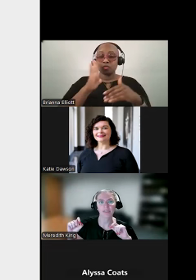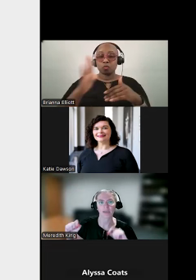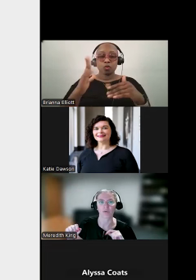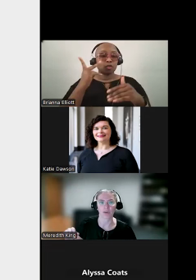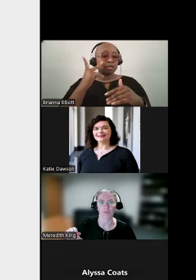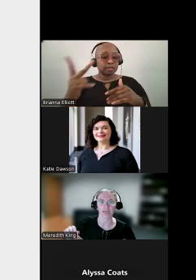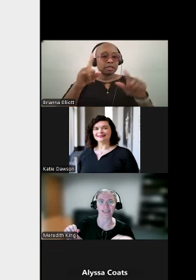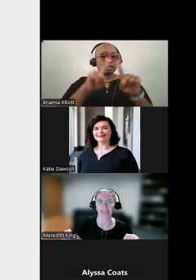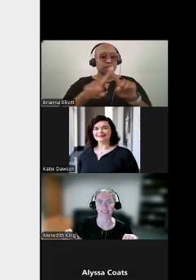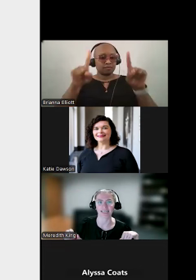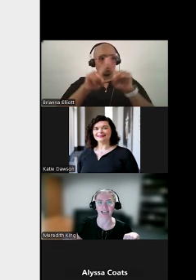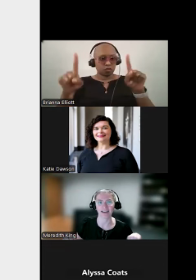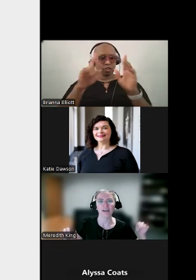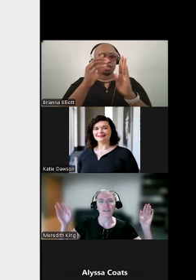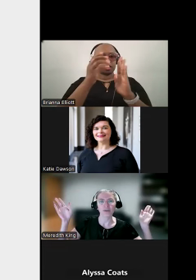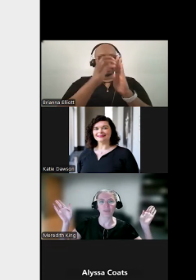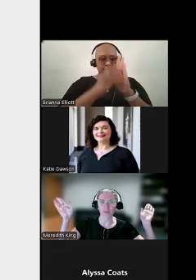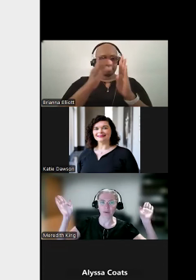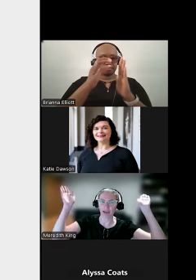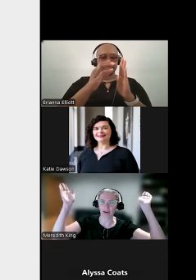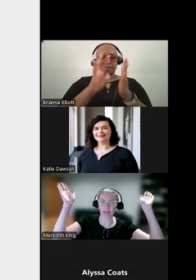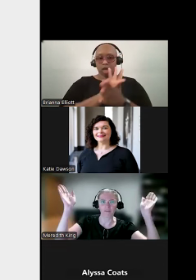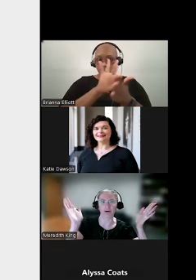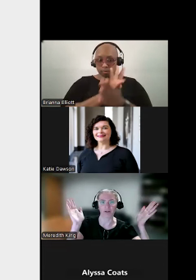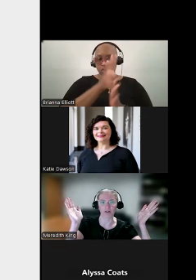that we're going to be discussing today. So, you can think about it kind of like a funnel,